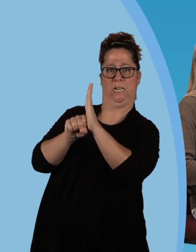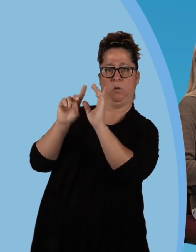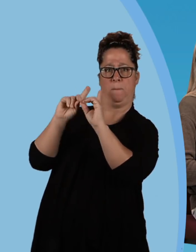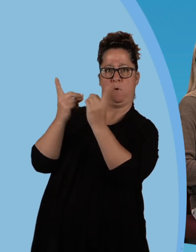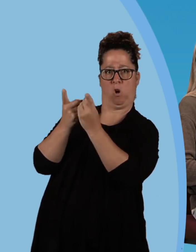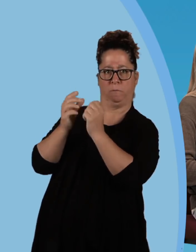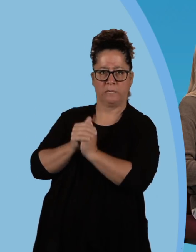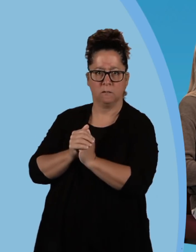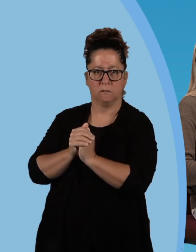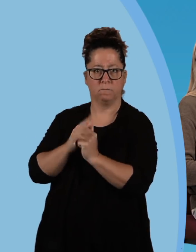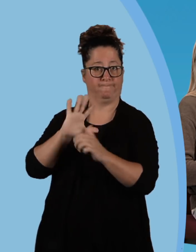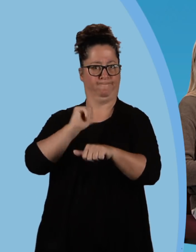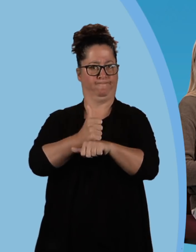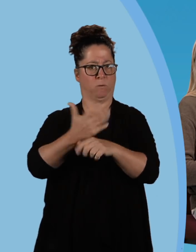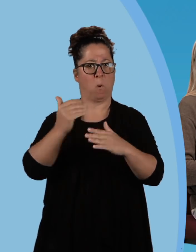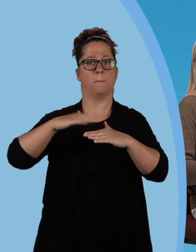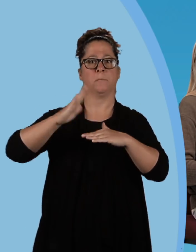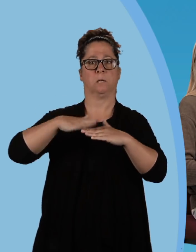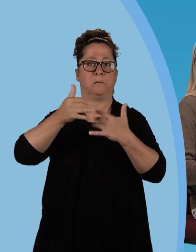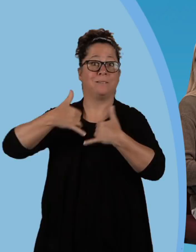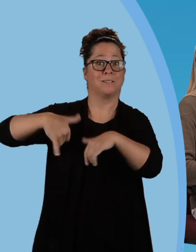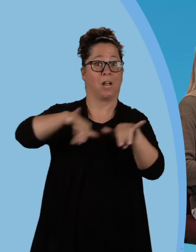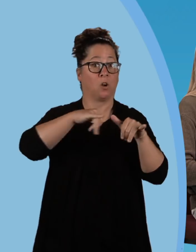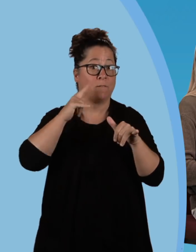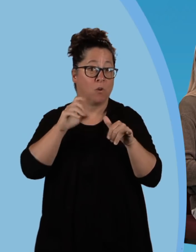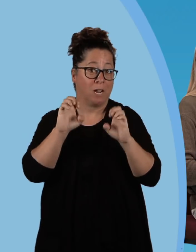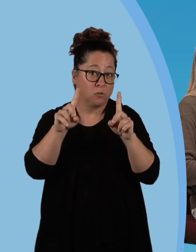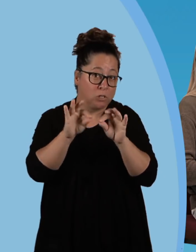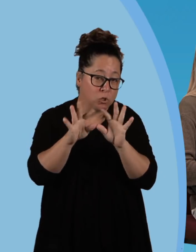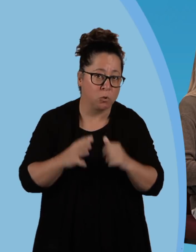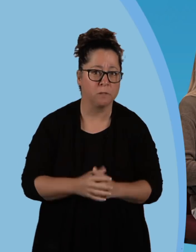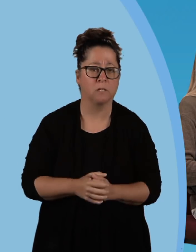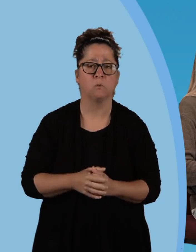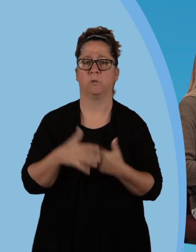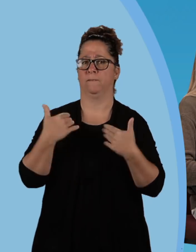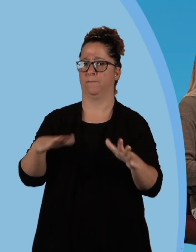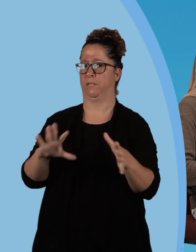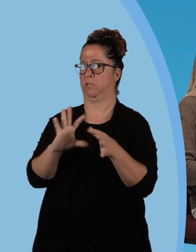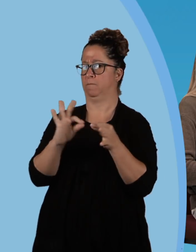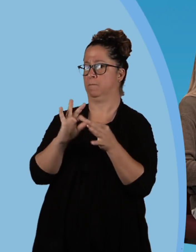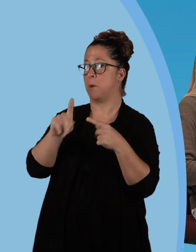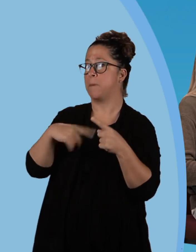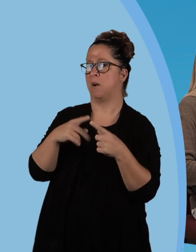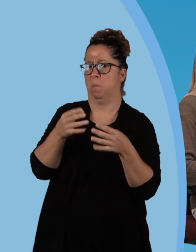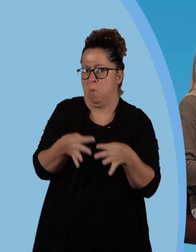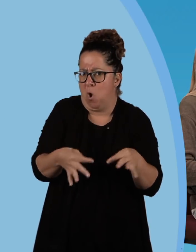of education have over establishing minimum standards for educational interpreting.